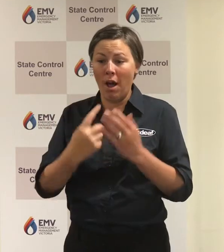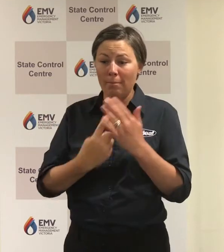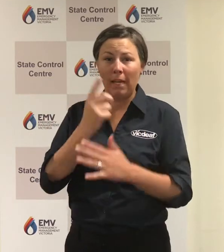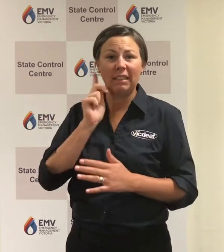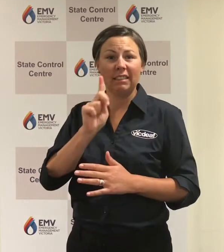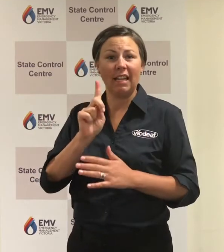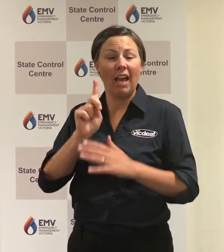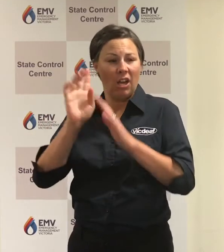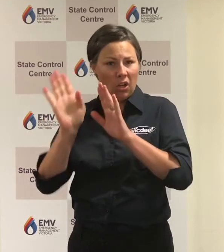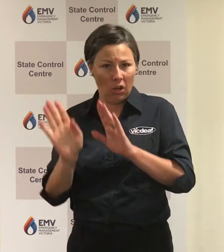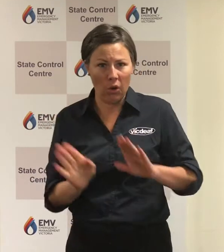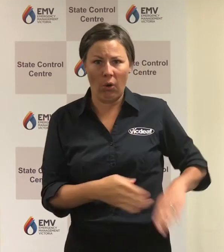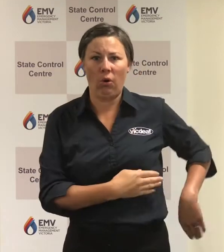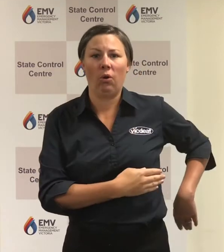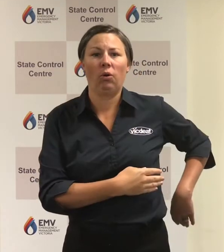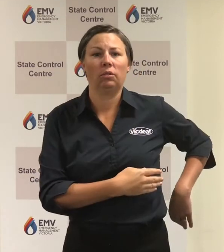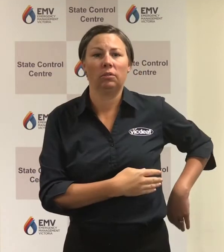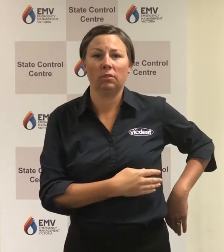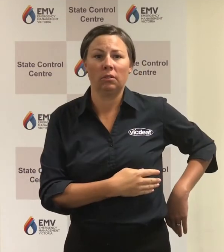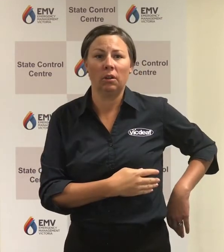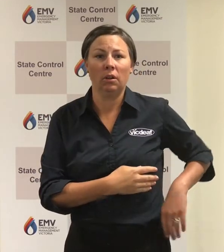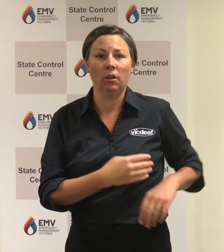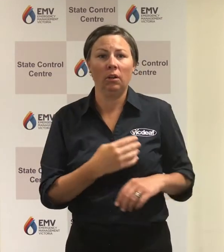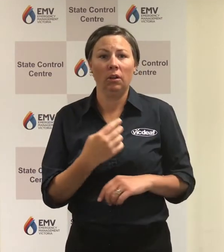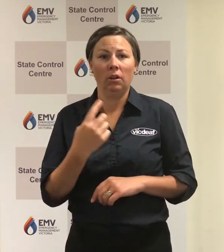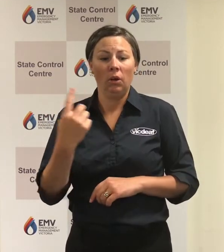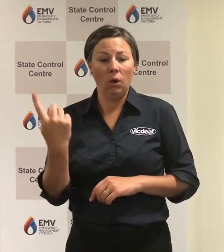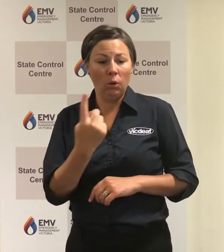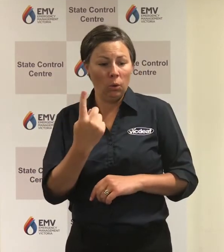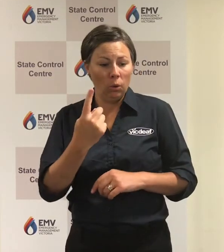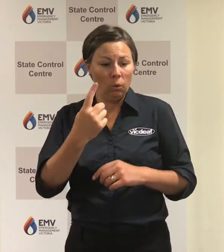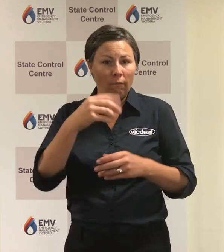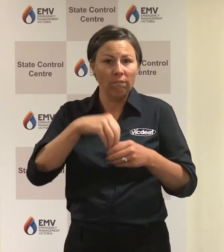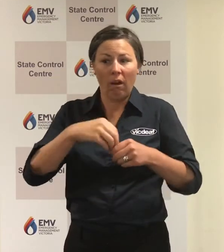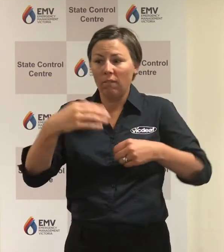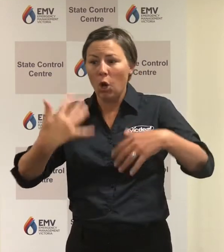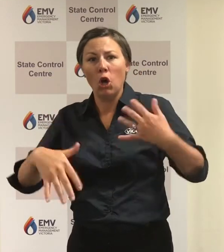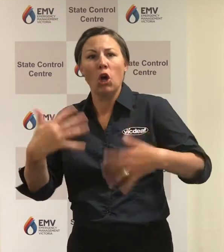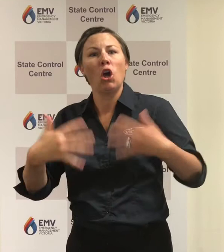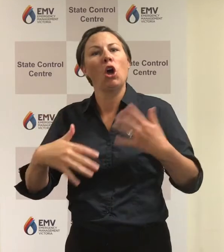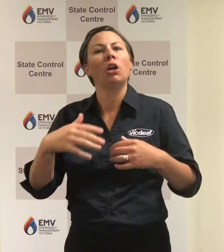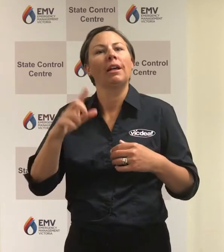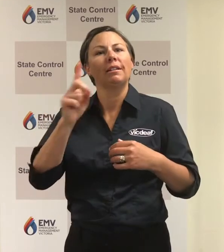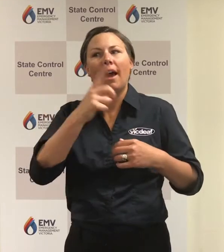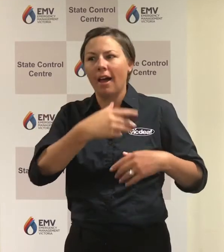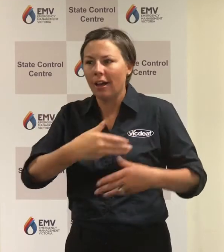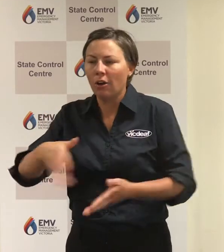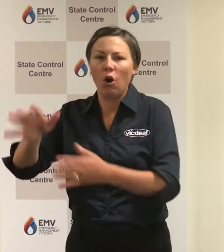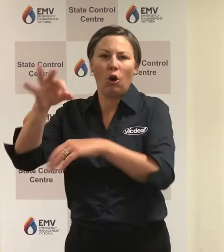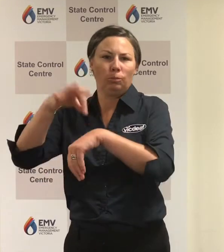the people involved are being cared for and beginning their recovery.